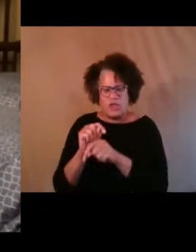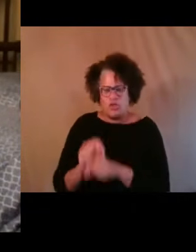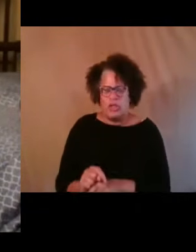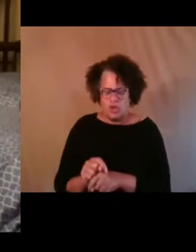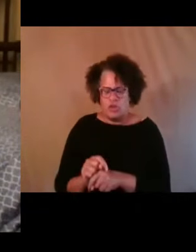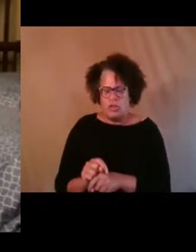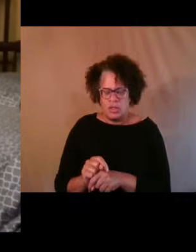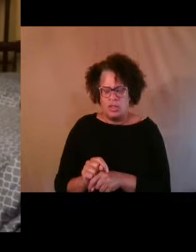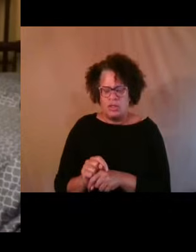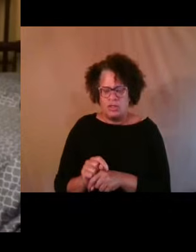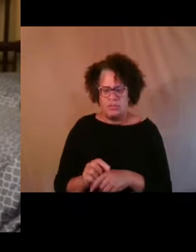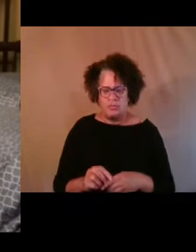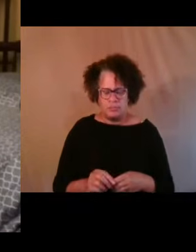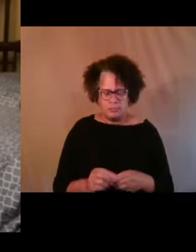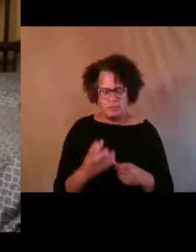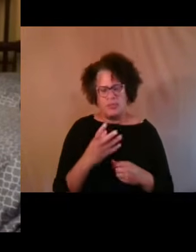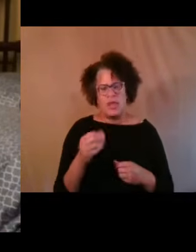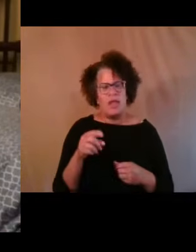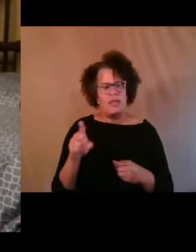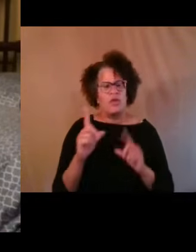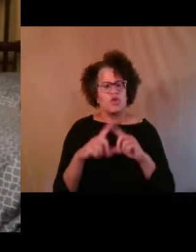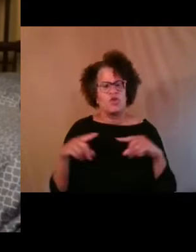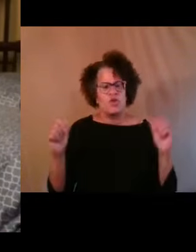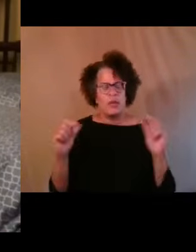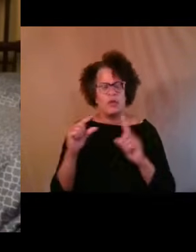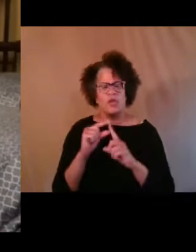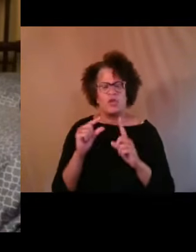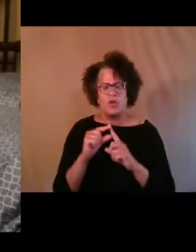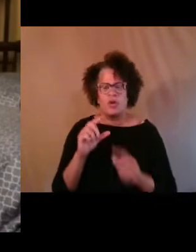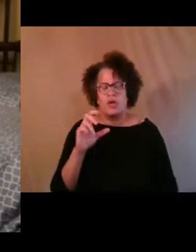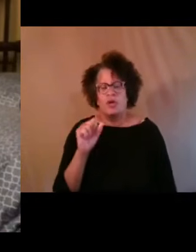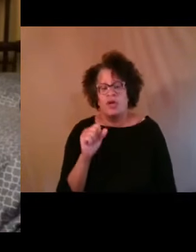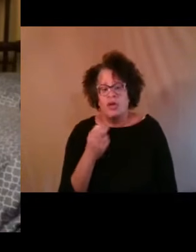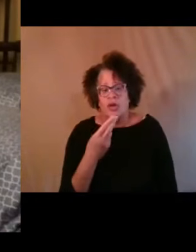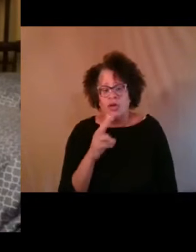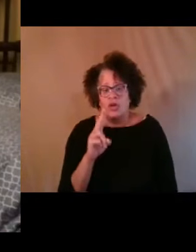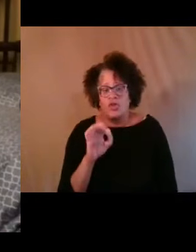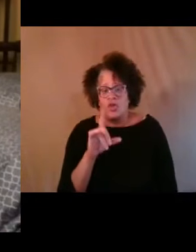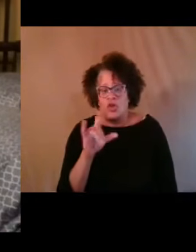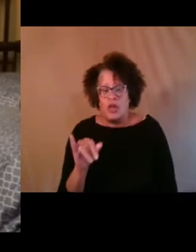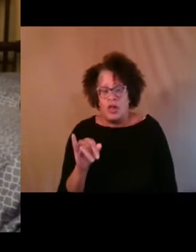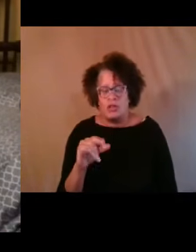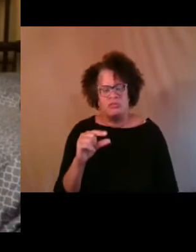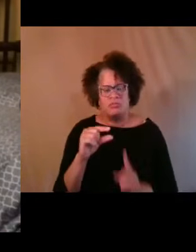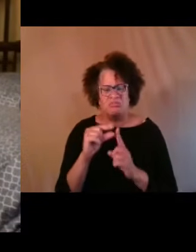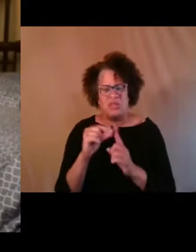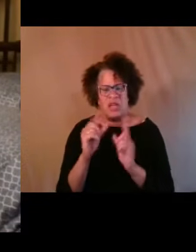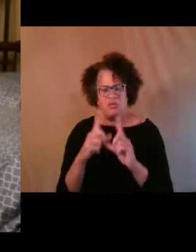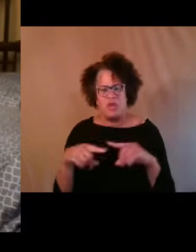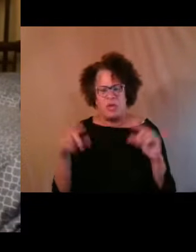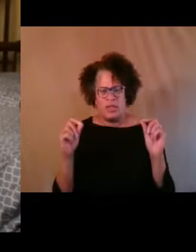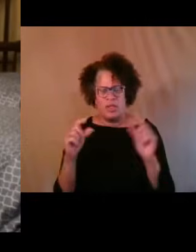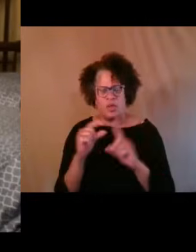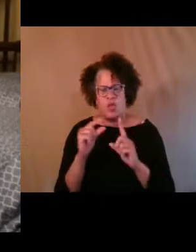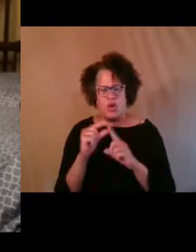And there's a Japanese word. It's (speaking in foreign language) And I was recently talking to Kazu Haga,